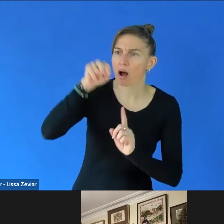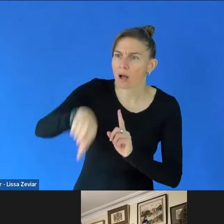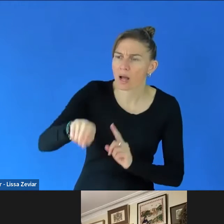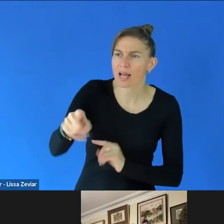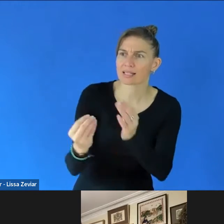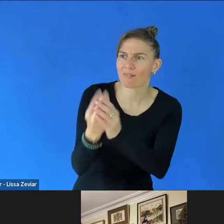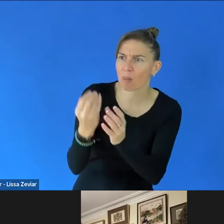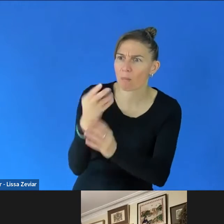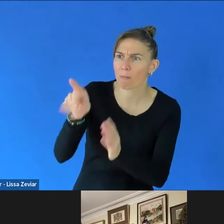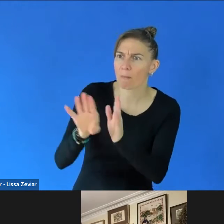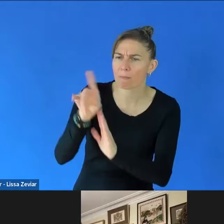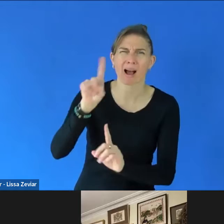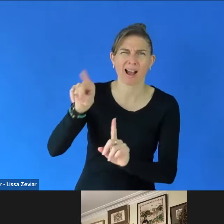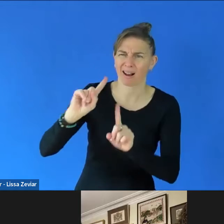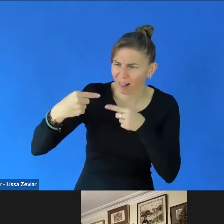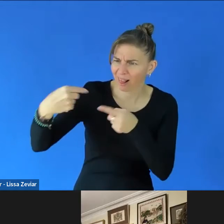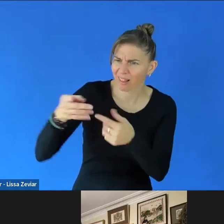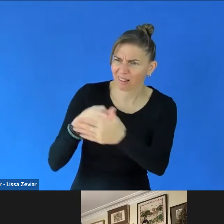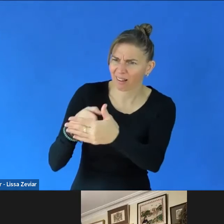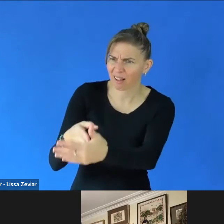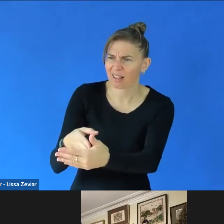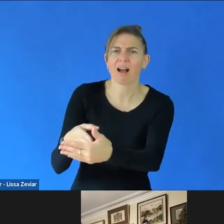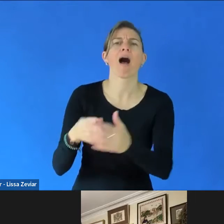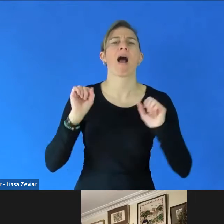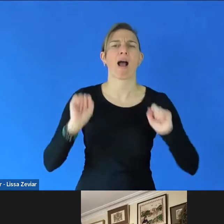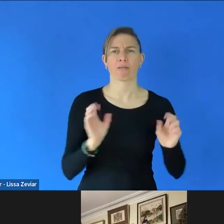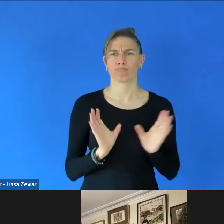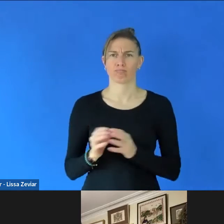We also recognized that we need new ideas,